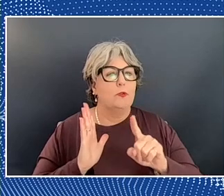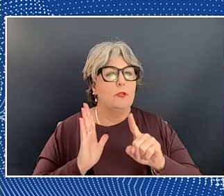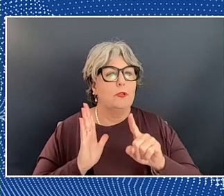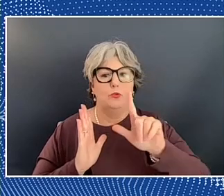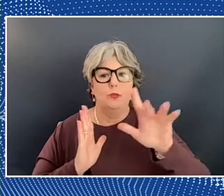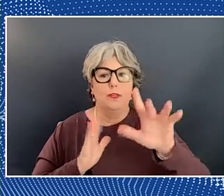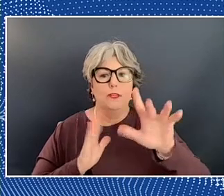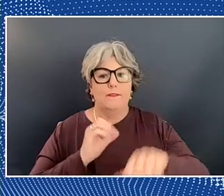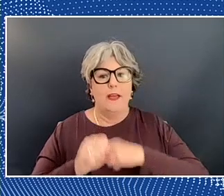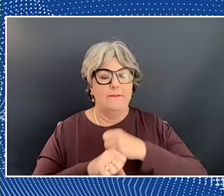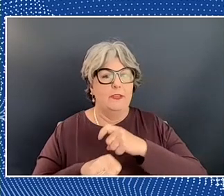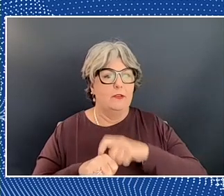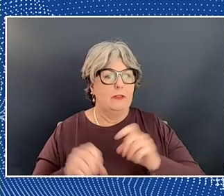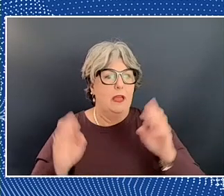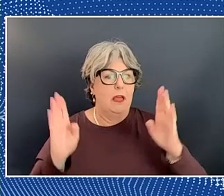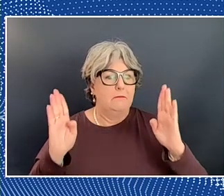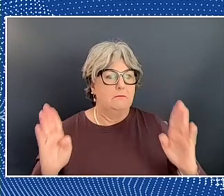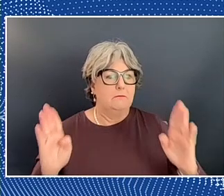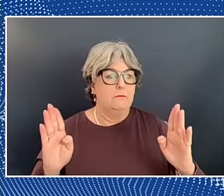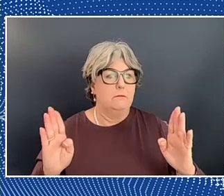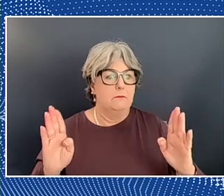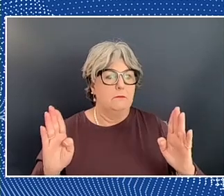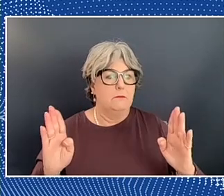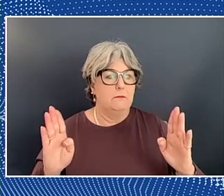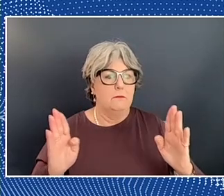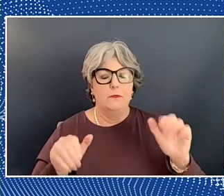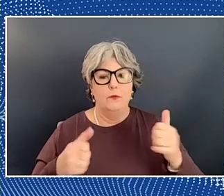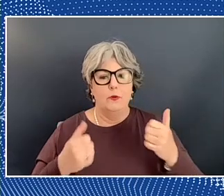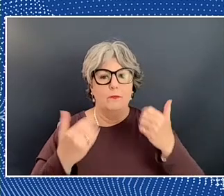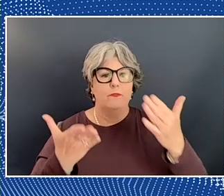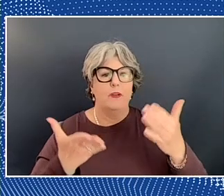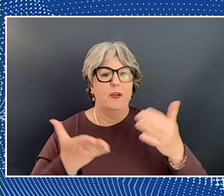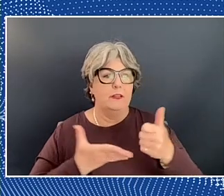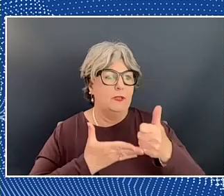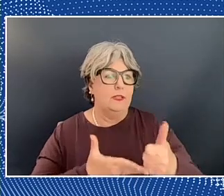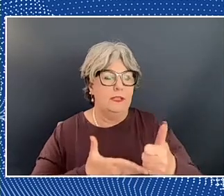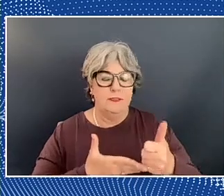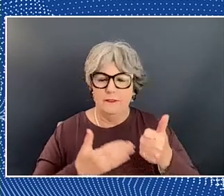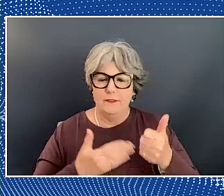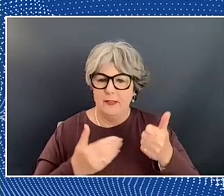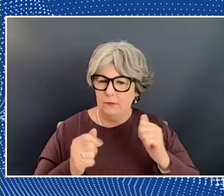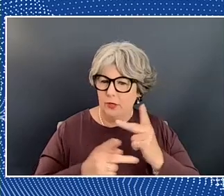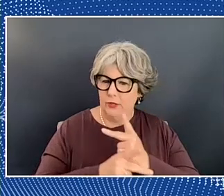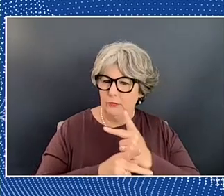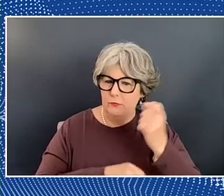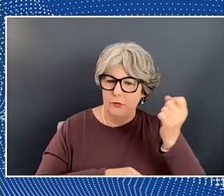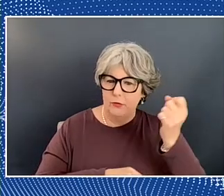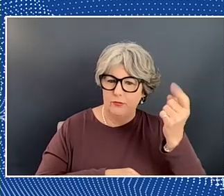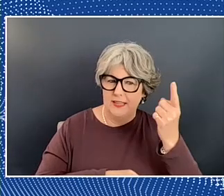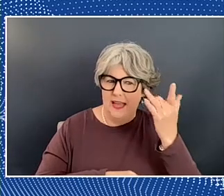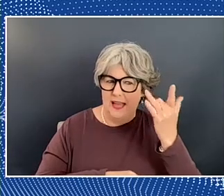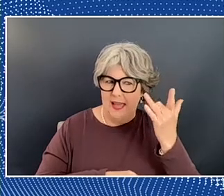before relief is being provided. And I'm trying to understand how the Department is going to factor in the age